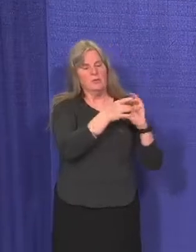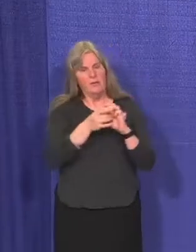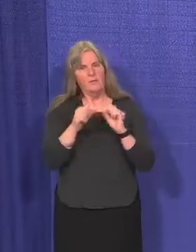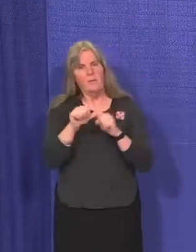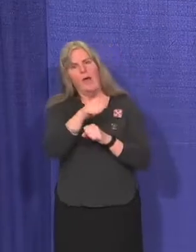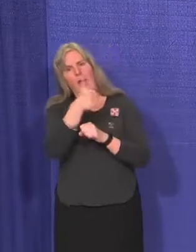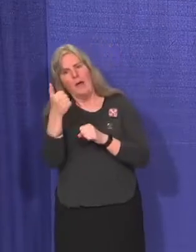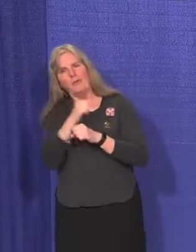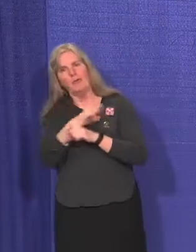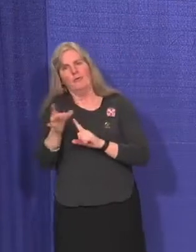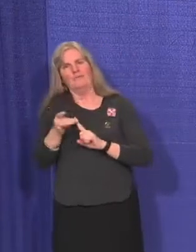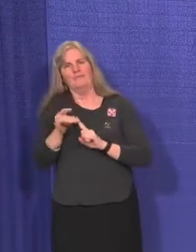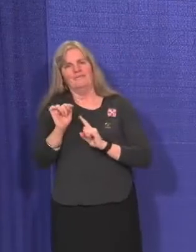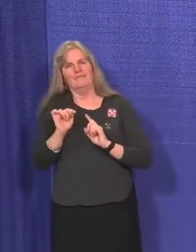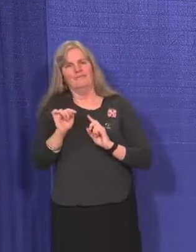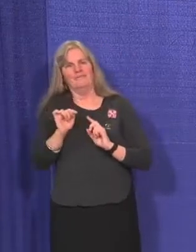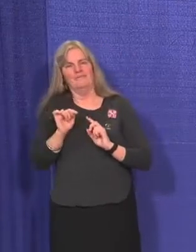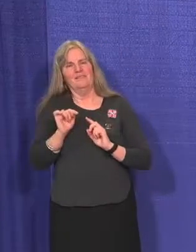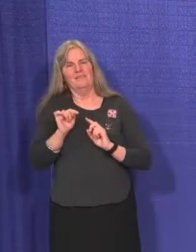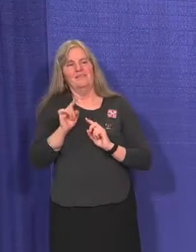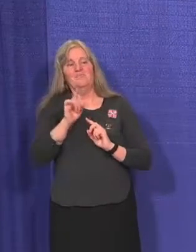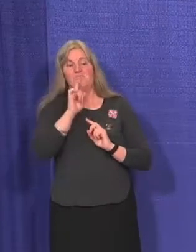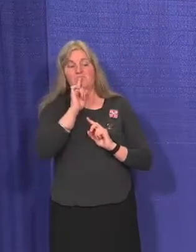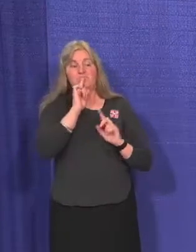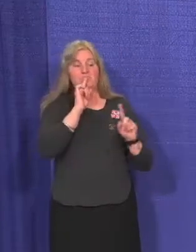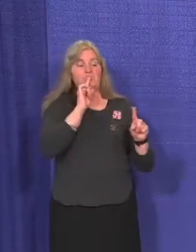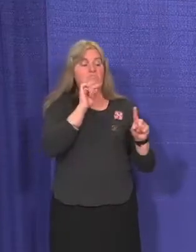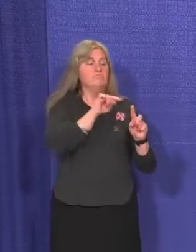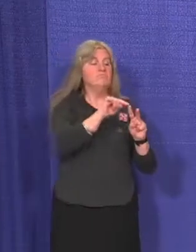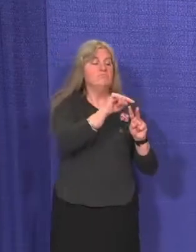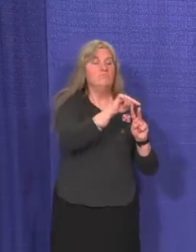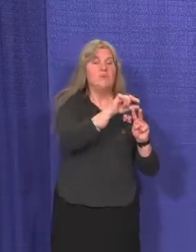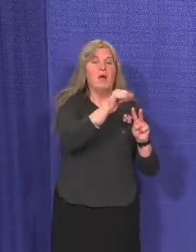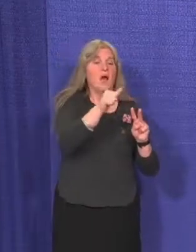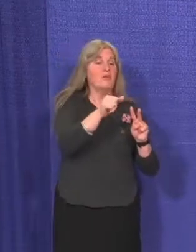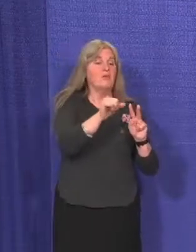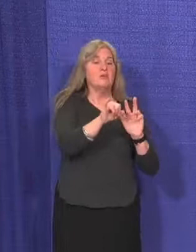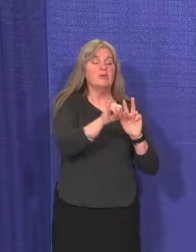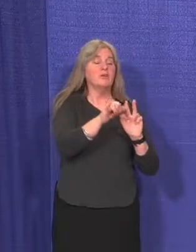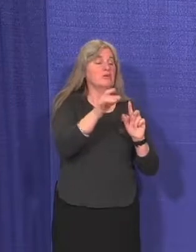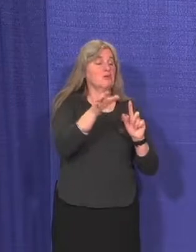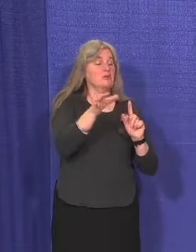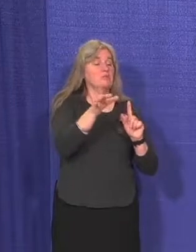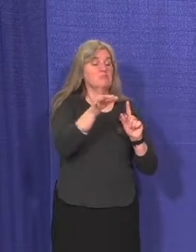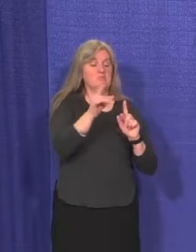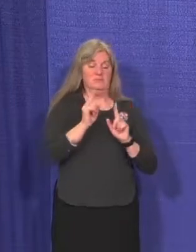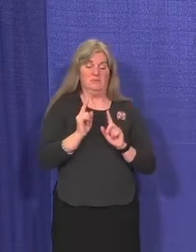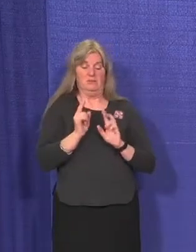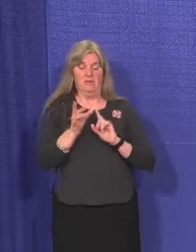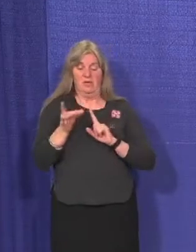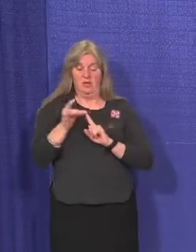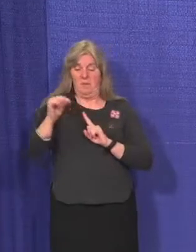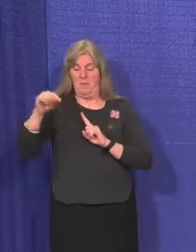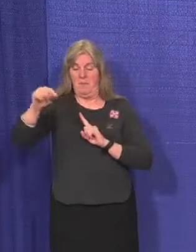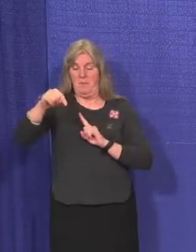It took time to tease that out. And I admitted to cover that